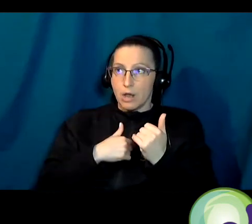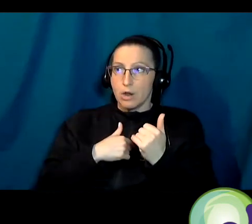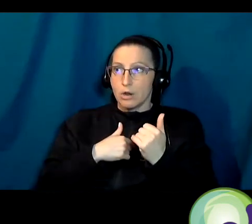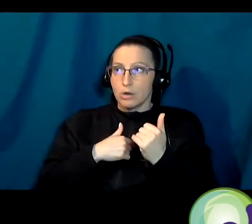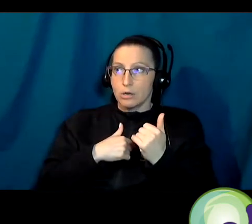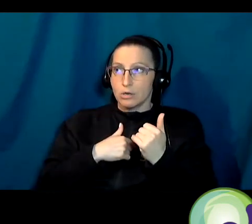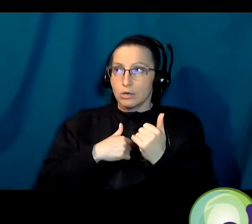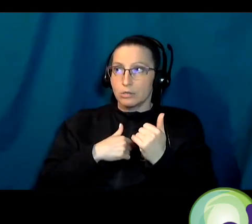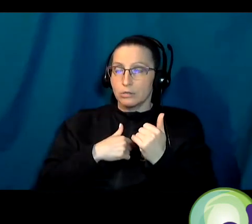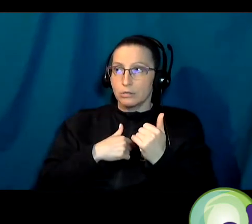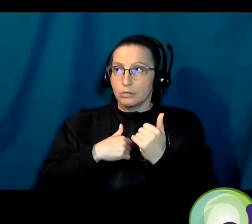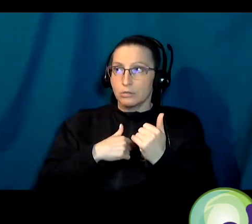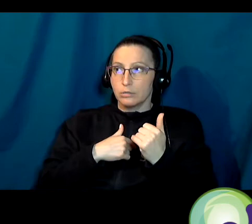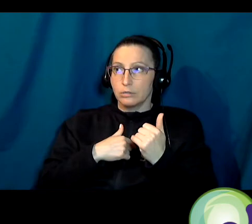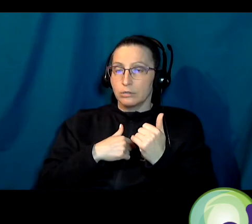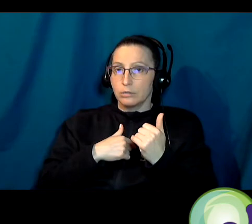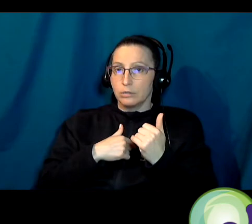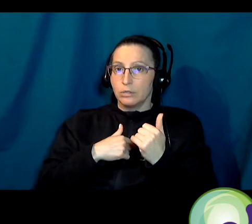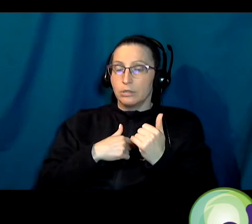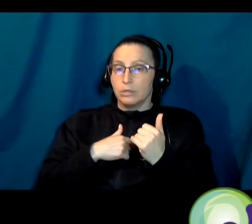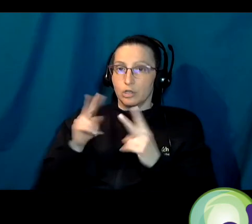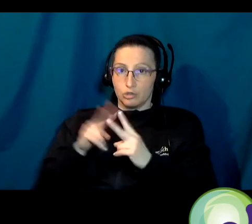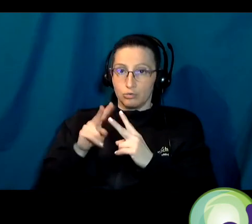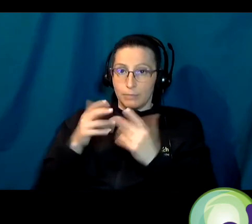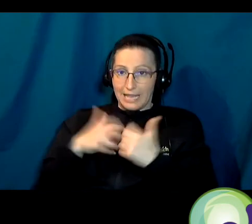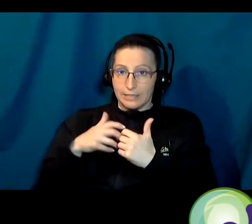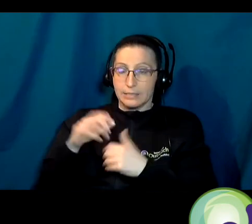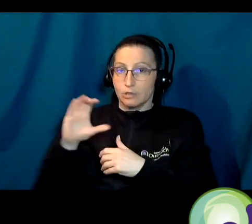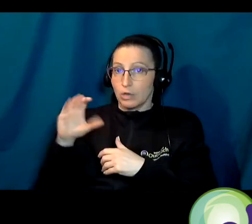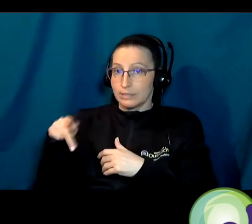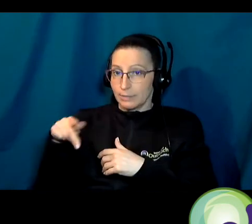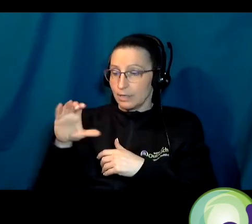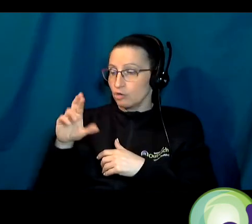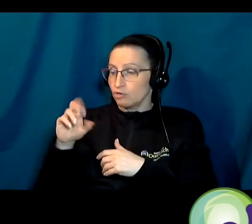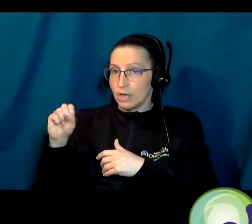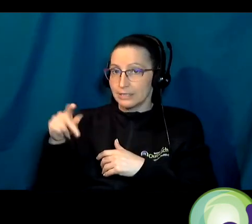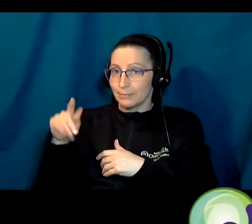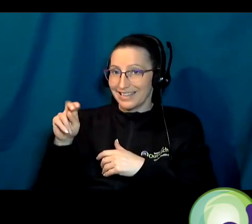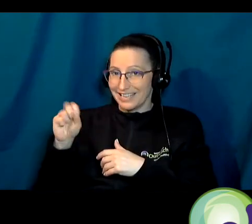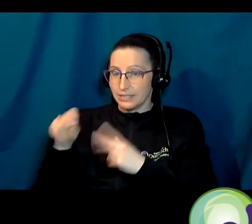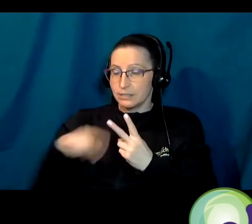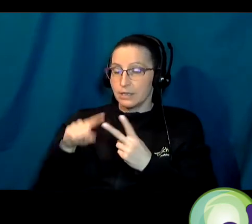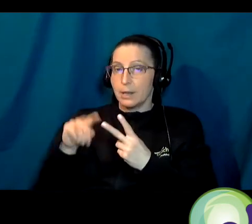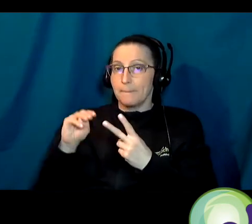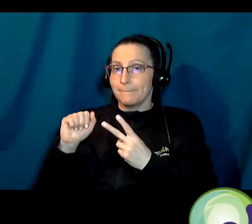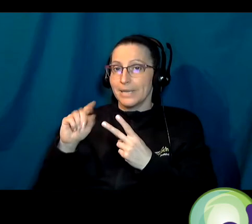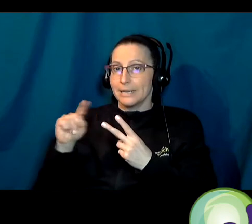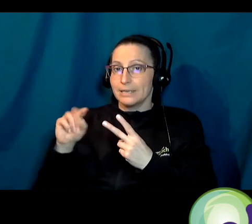our plants, Mazomanie, Cross Plains run a little bit different hours. But essentially,